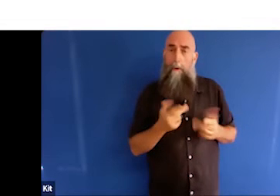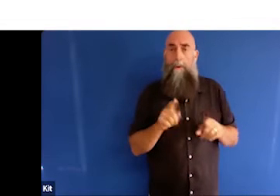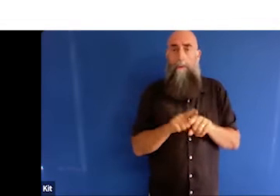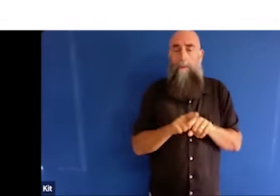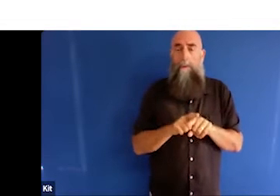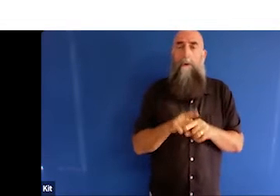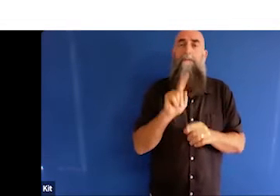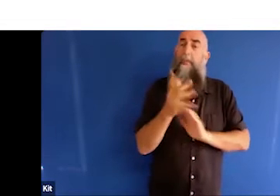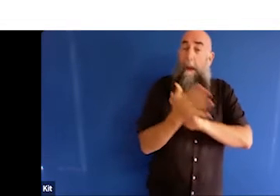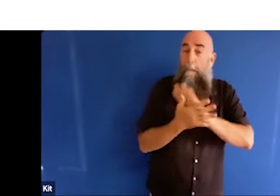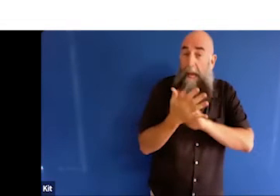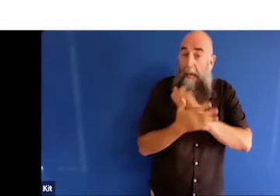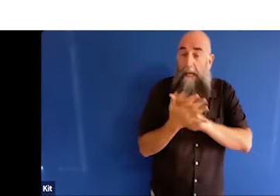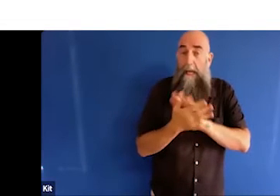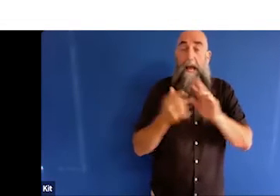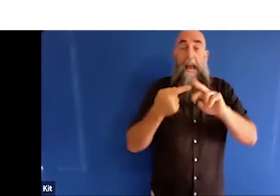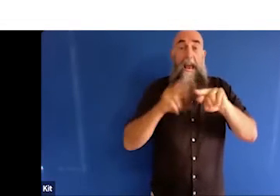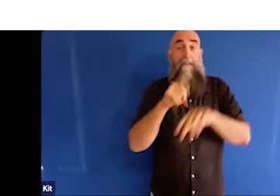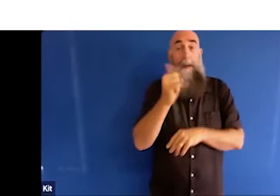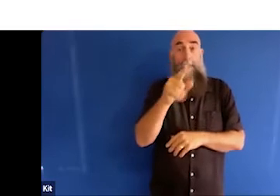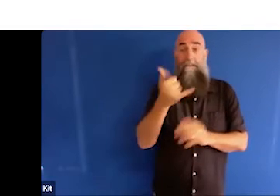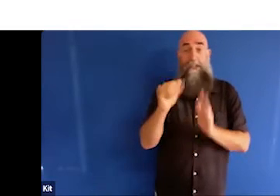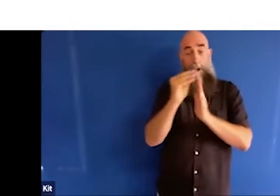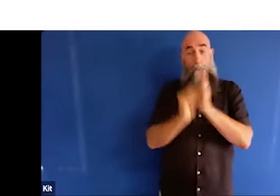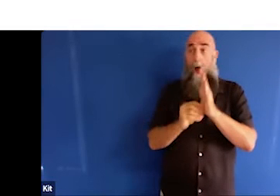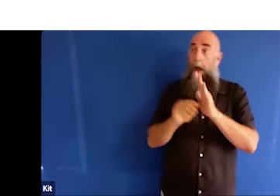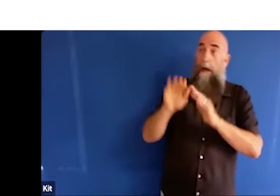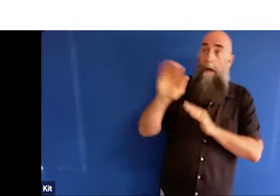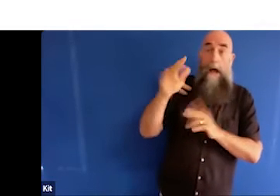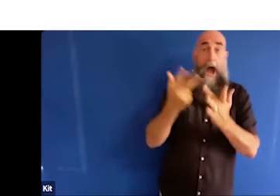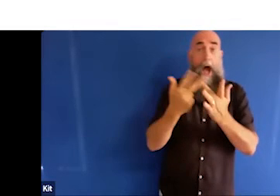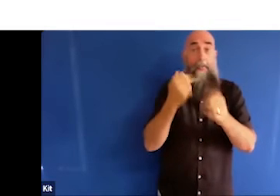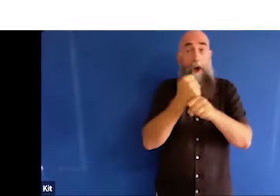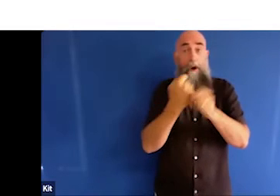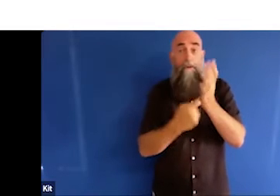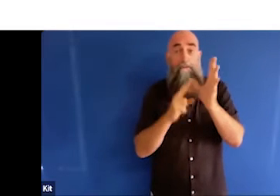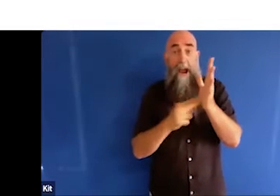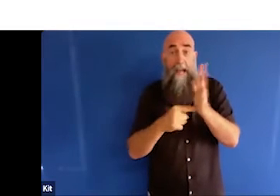is if you have any other grants contributing towards the project? Is someone contributed